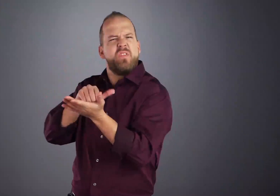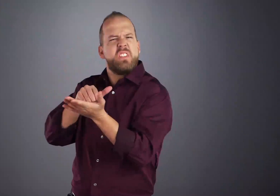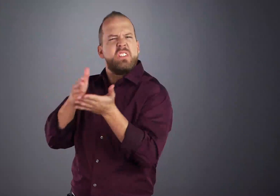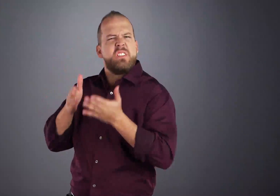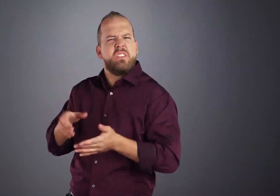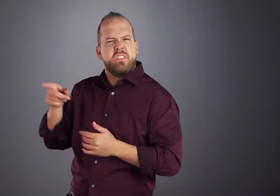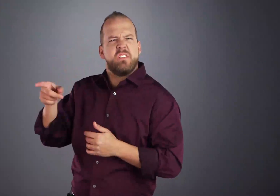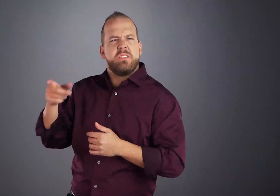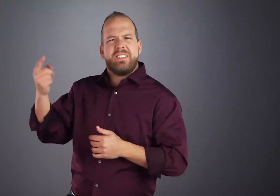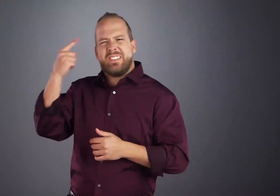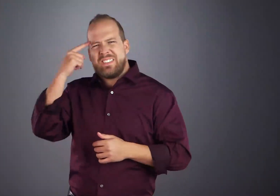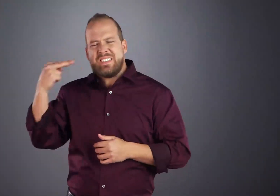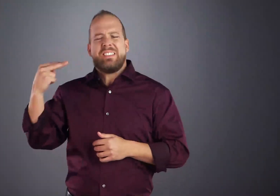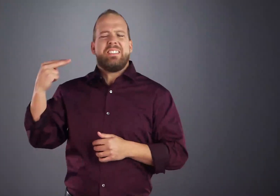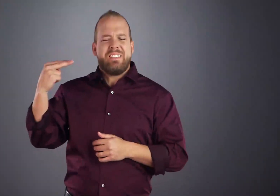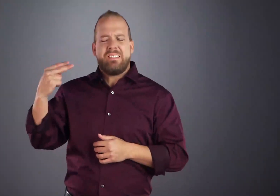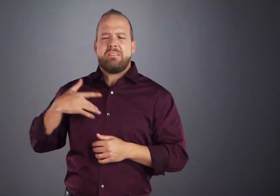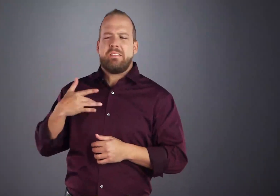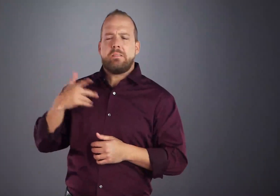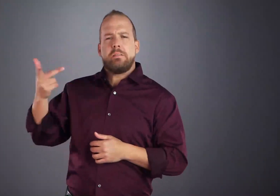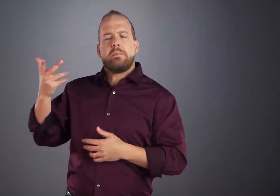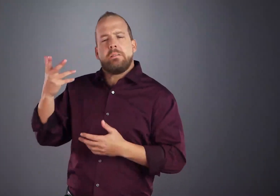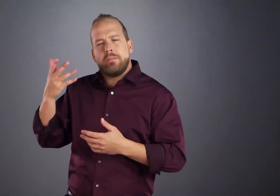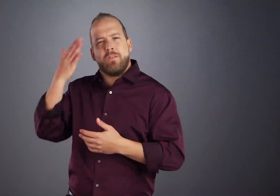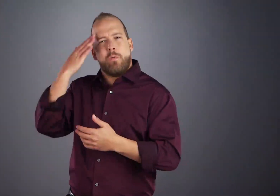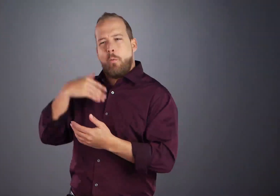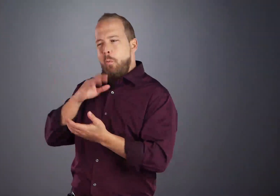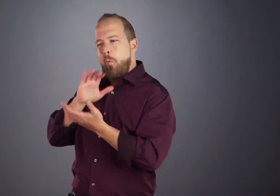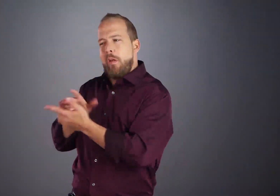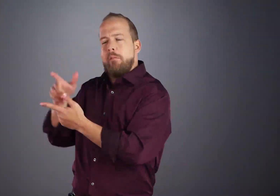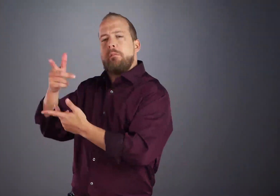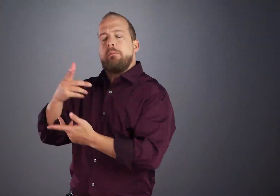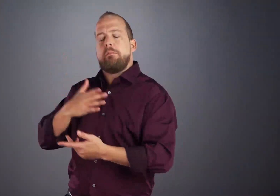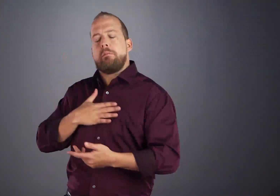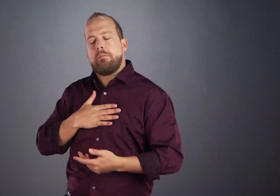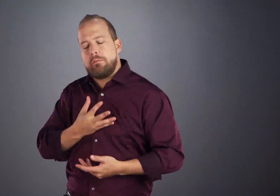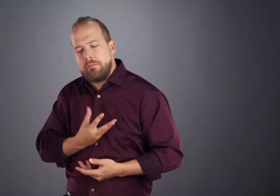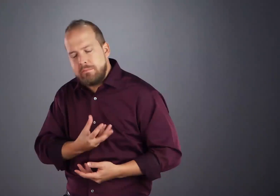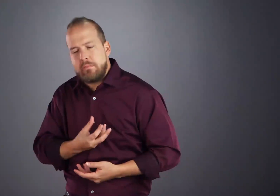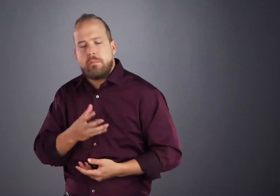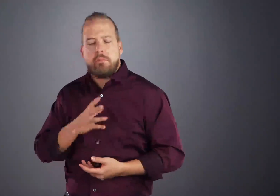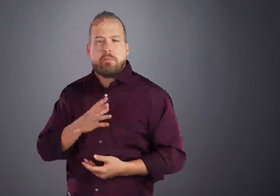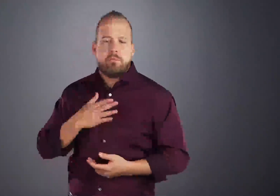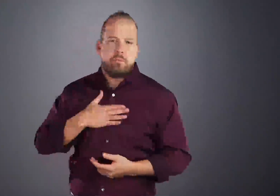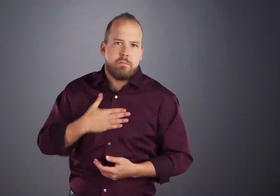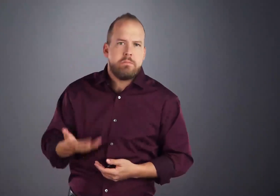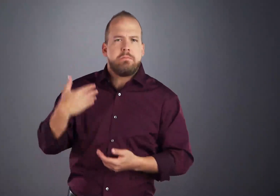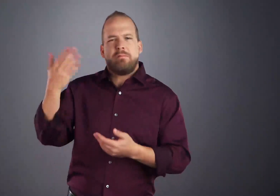My brother-in-law is a physician, and through his kindness and that of my mother